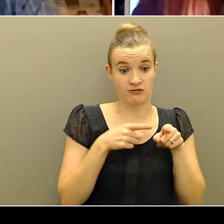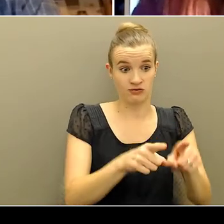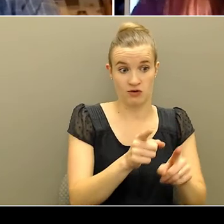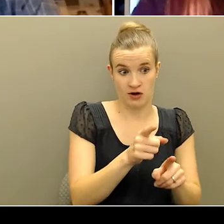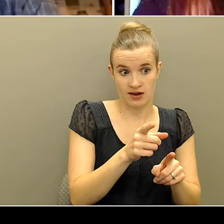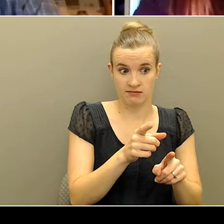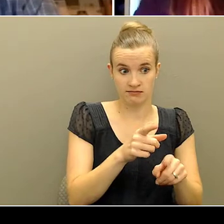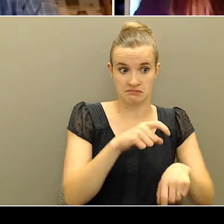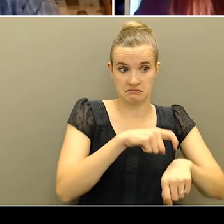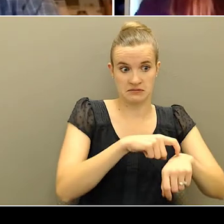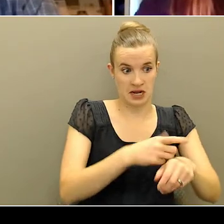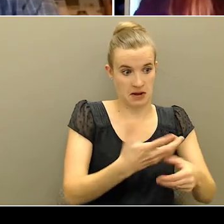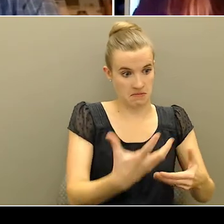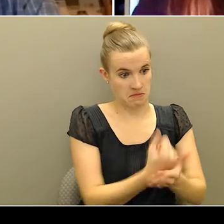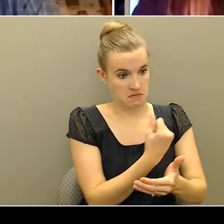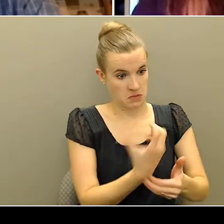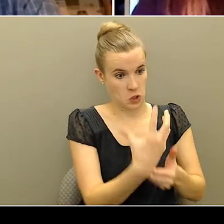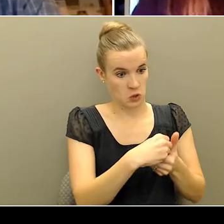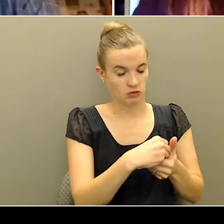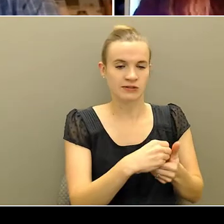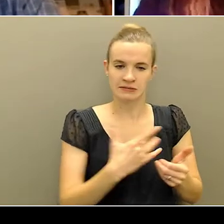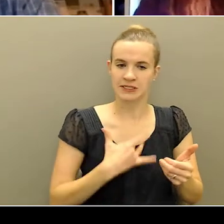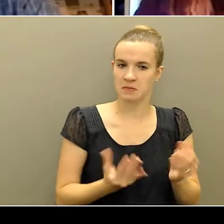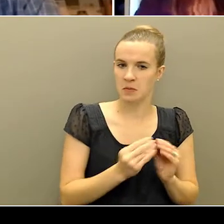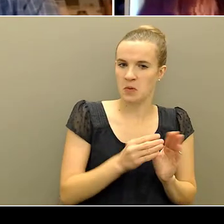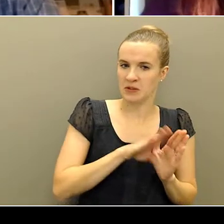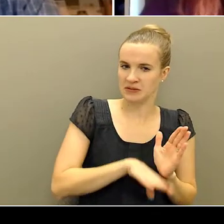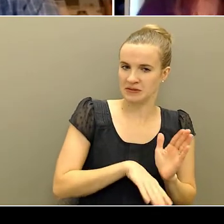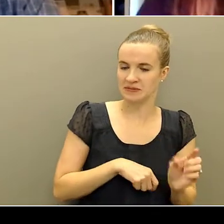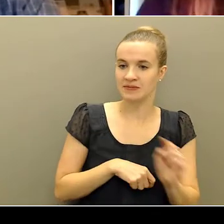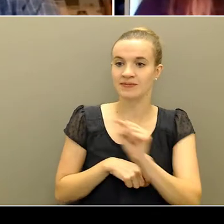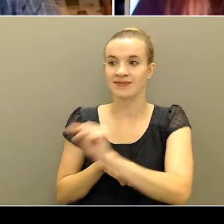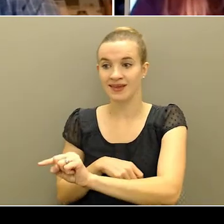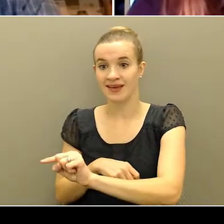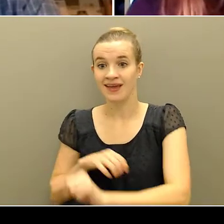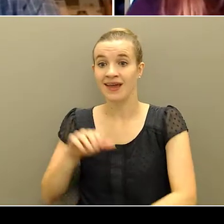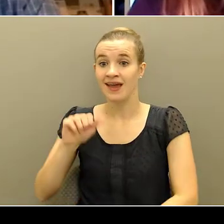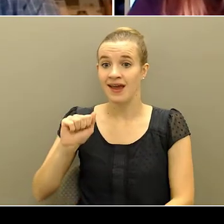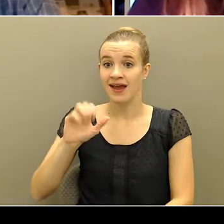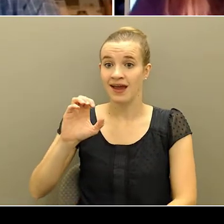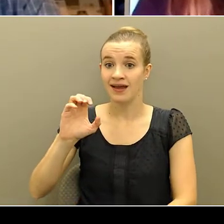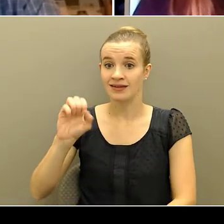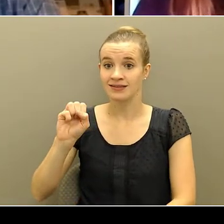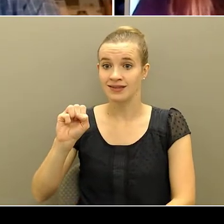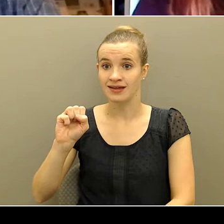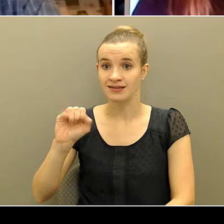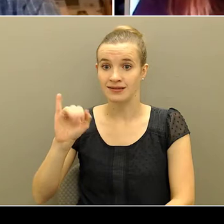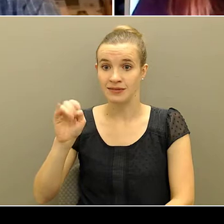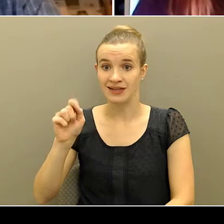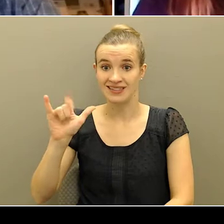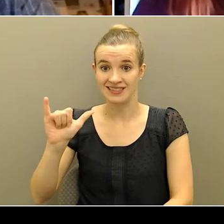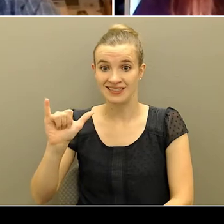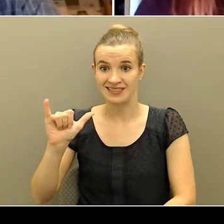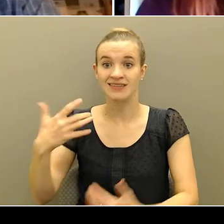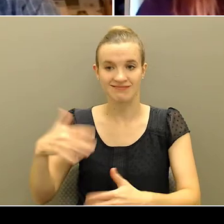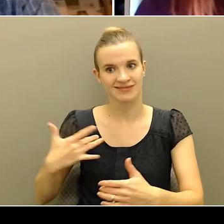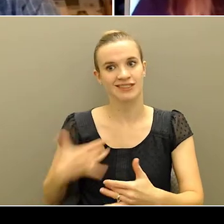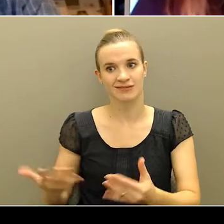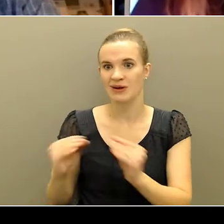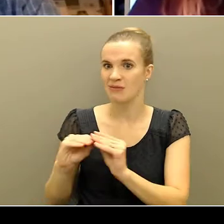know, it takes time, like, you know, takes a lot a lot a lot of time. Finance, you know, of course, more money because you have to hire more people